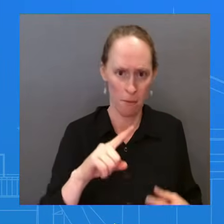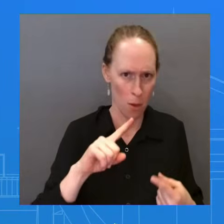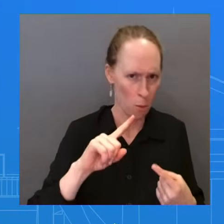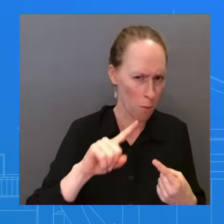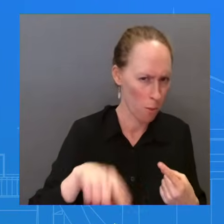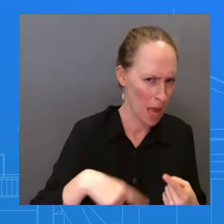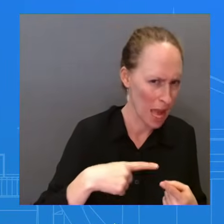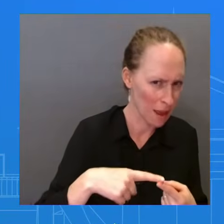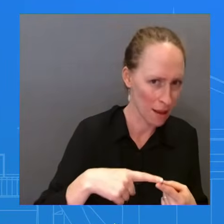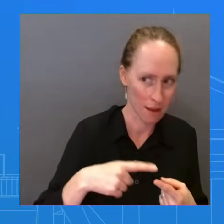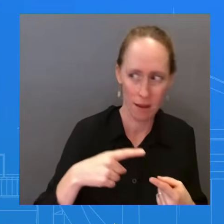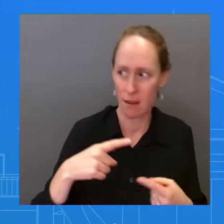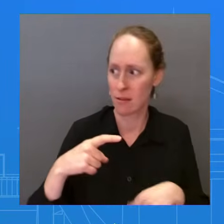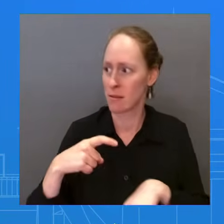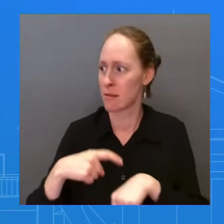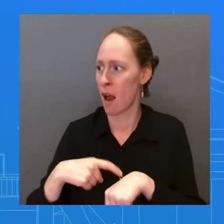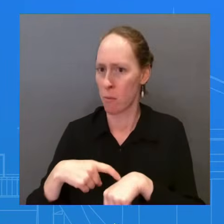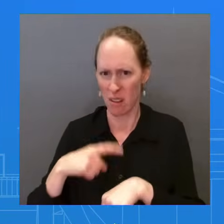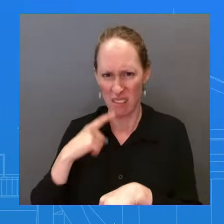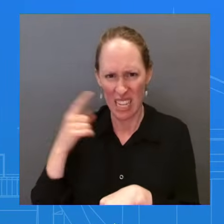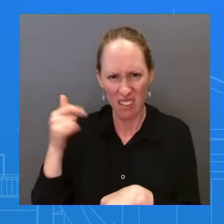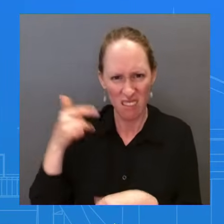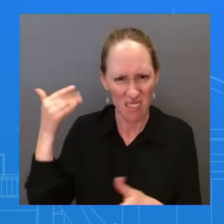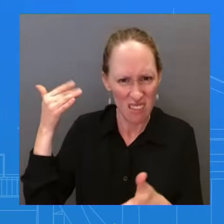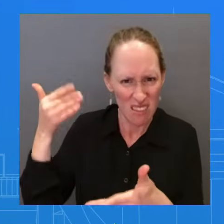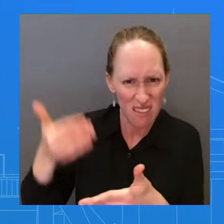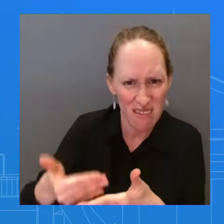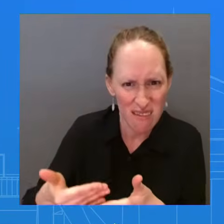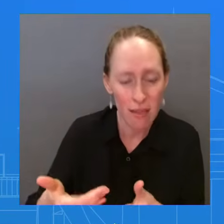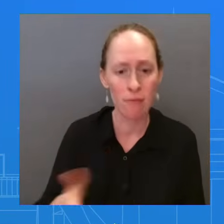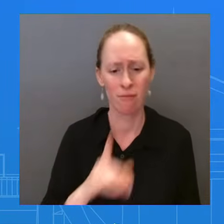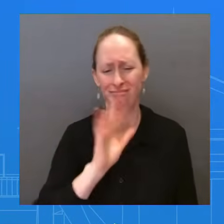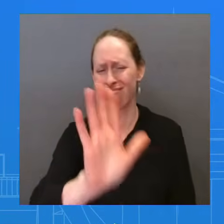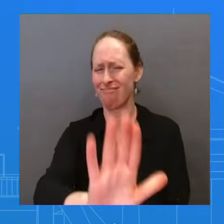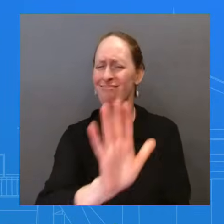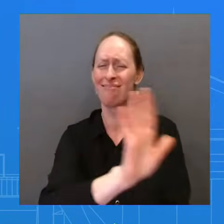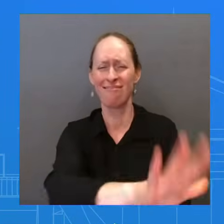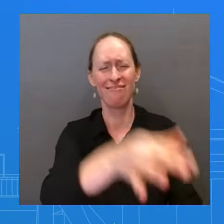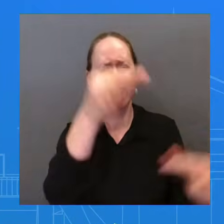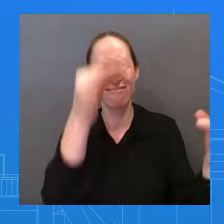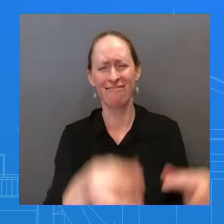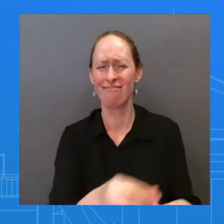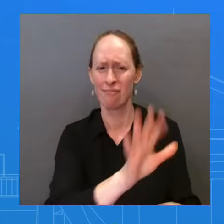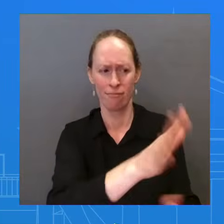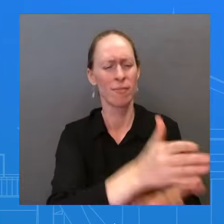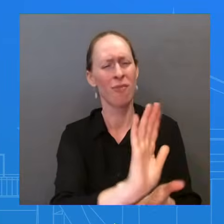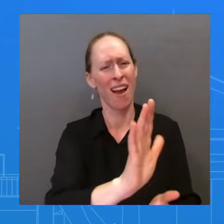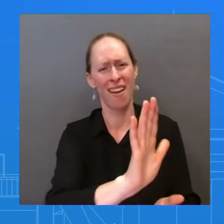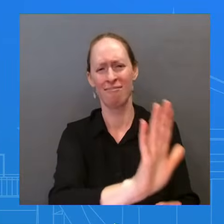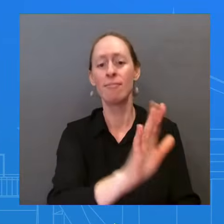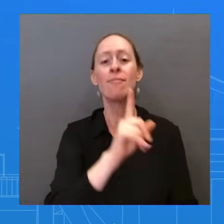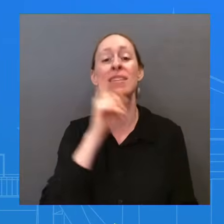Now, I was talking in general about all their operations. We haven't been dictating to them since the -- you know, the beginning of this war